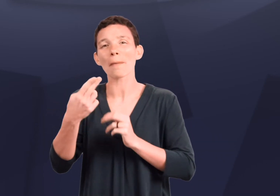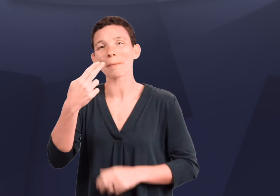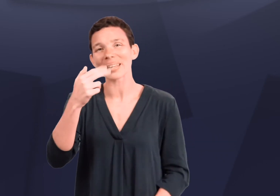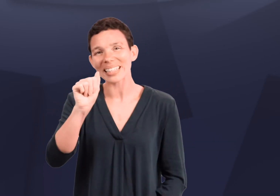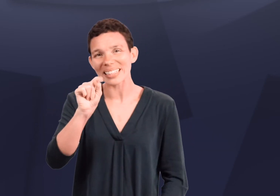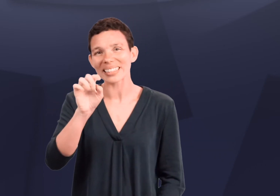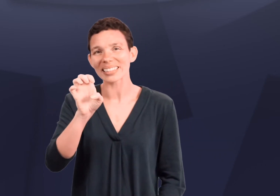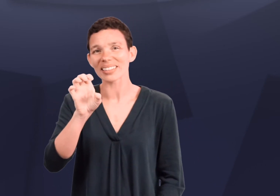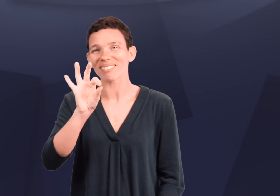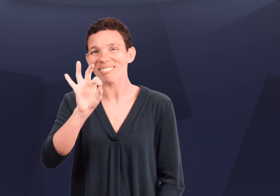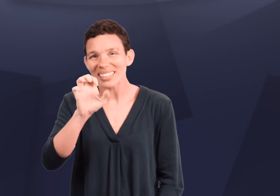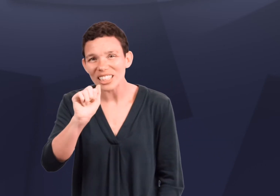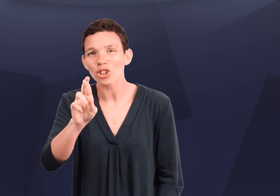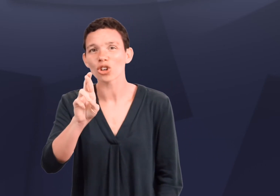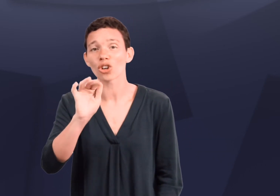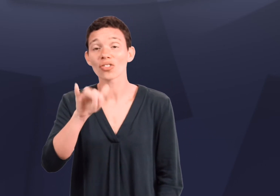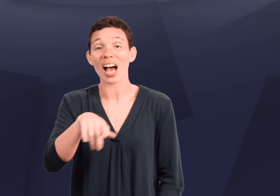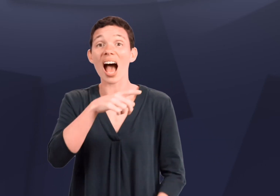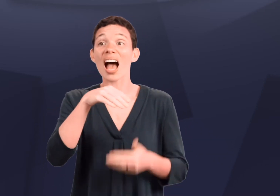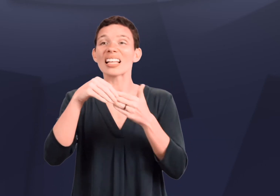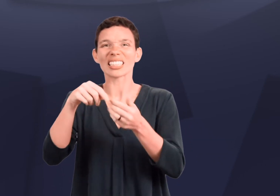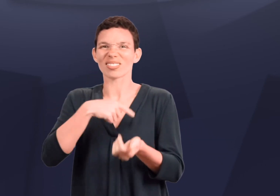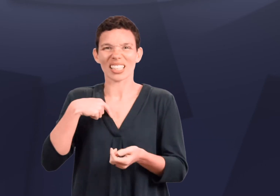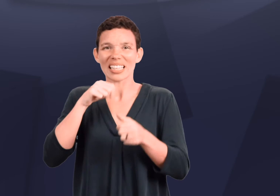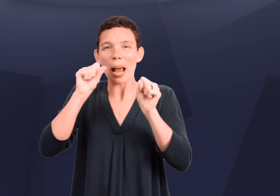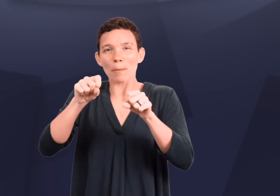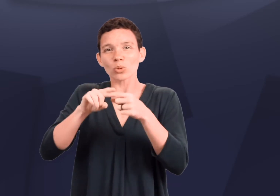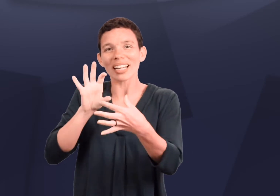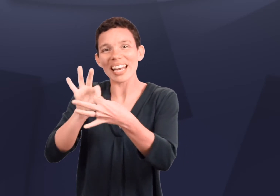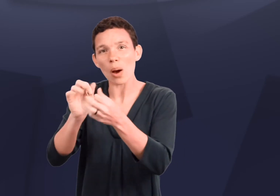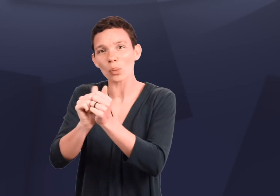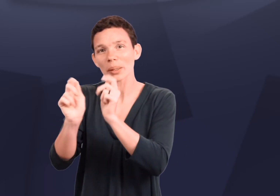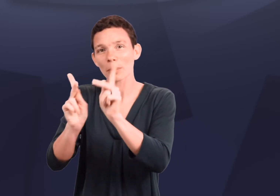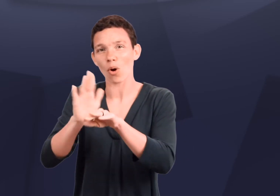This is a result of not addressing prejudice and allowing it to grow into hate and fear.